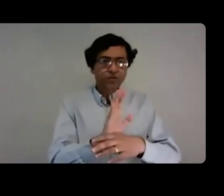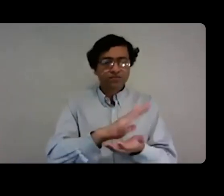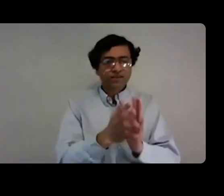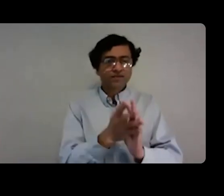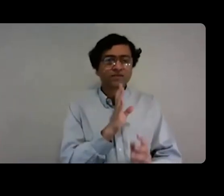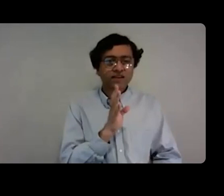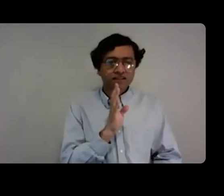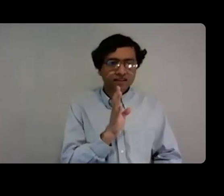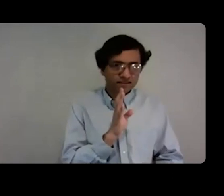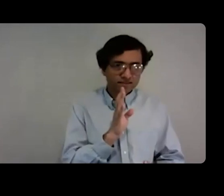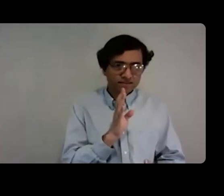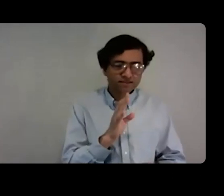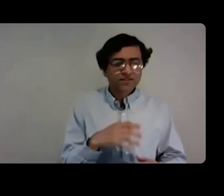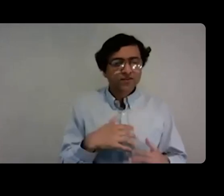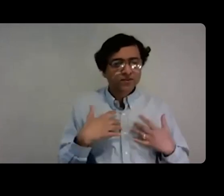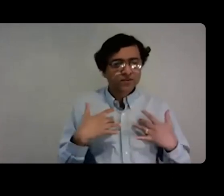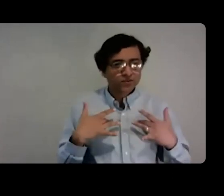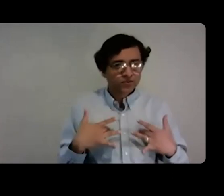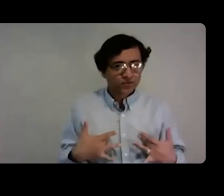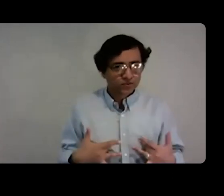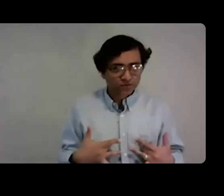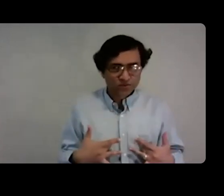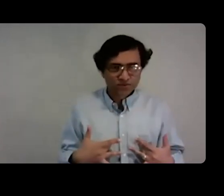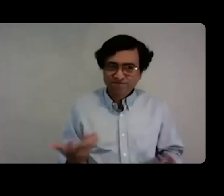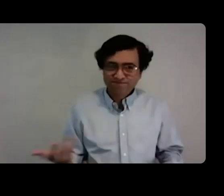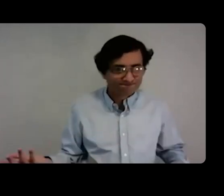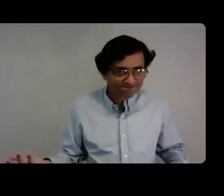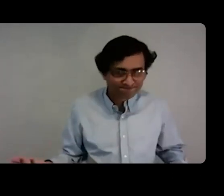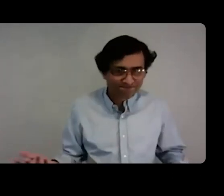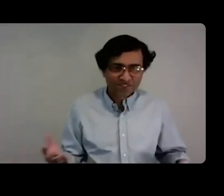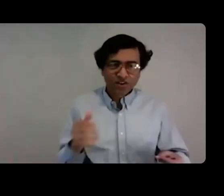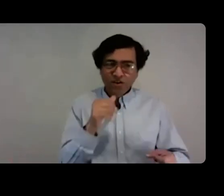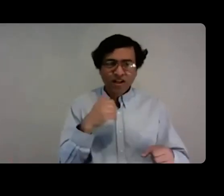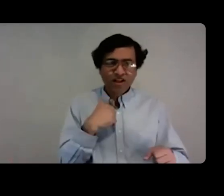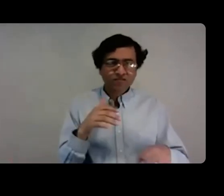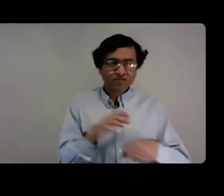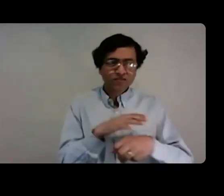And by the '30s, all movies were talking pictures.